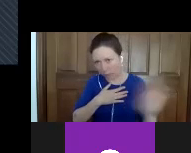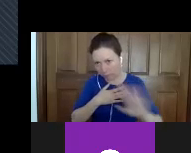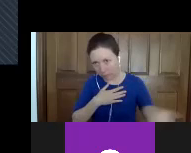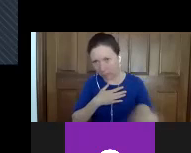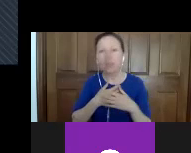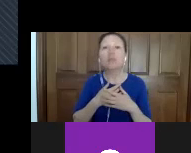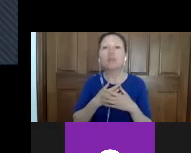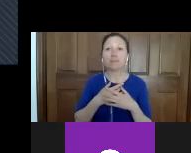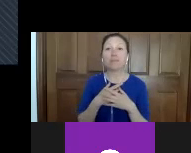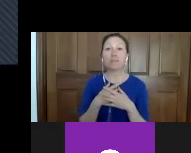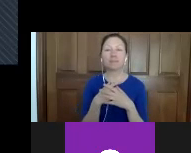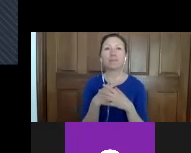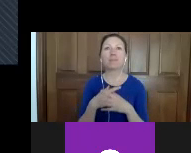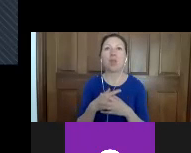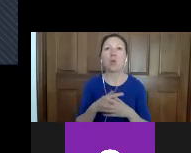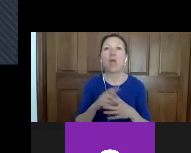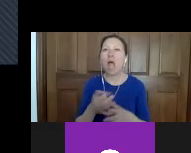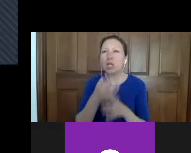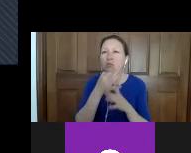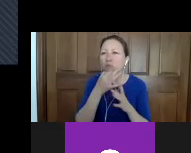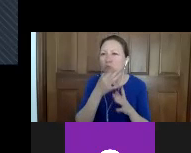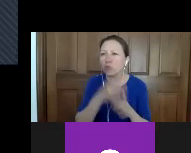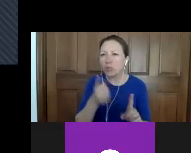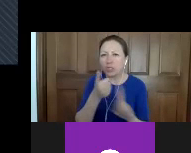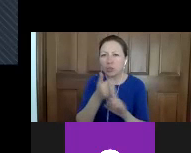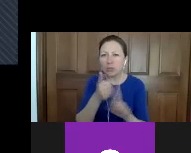word, a switch is flipped in their head that basically says, I'm not allowed to ask any